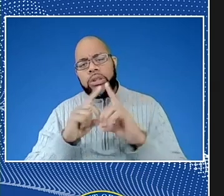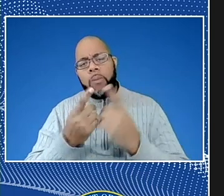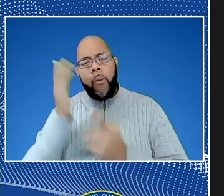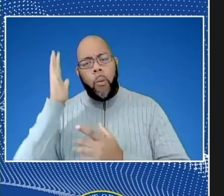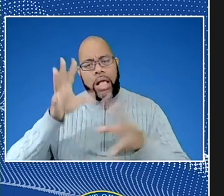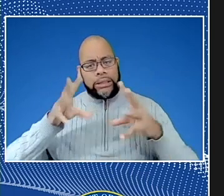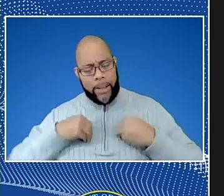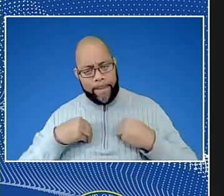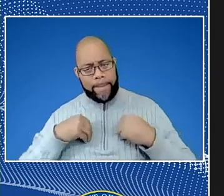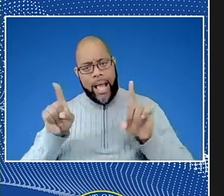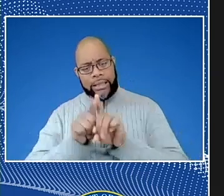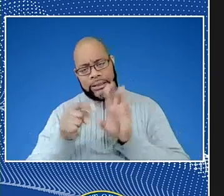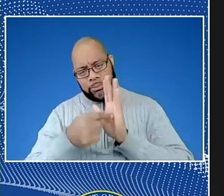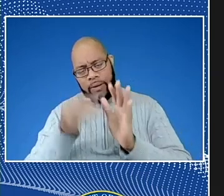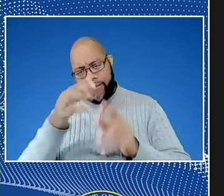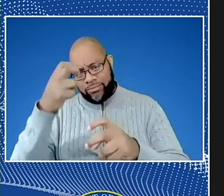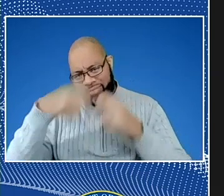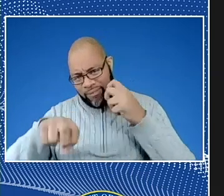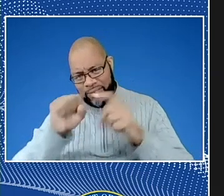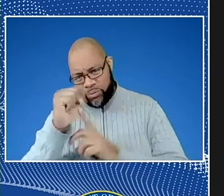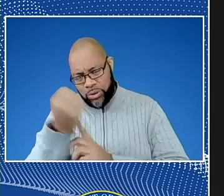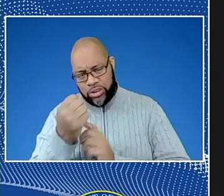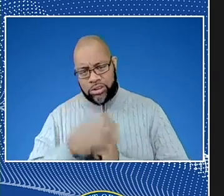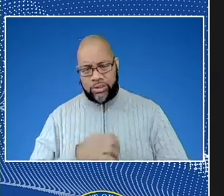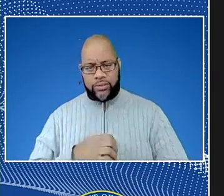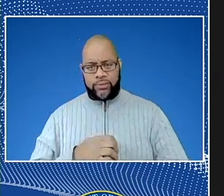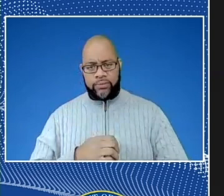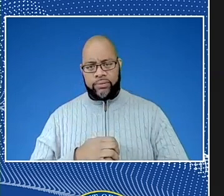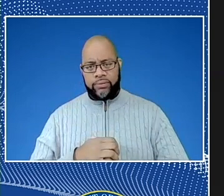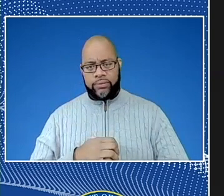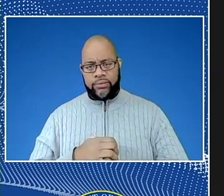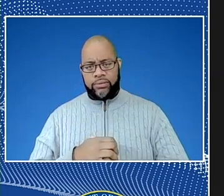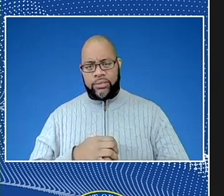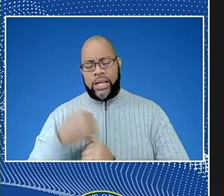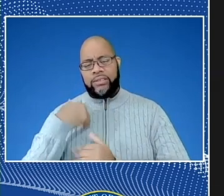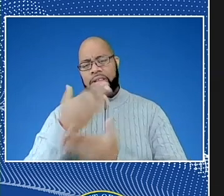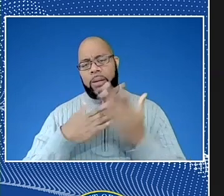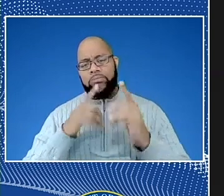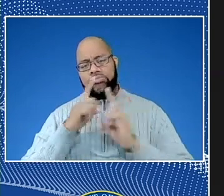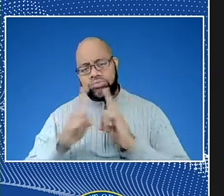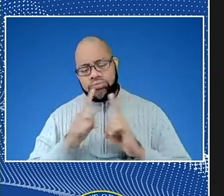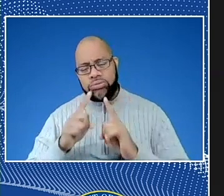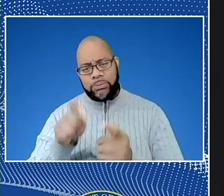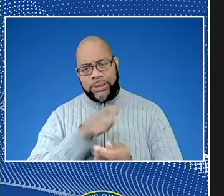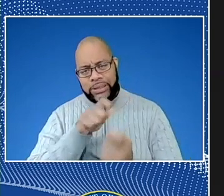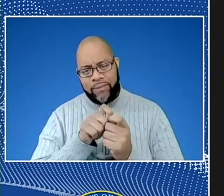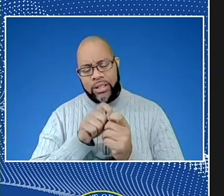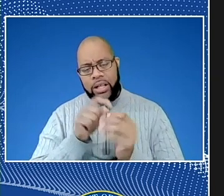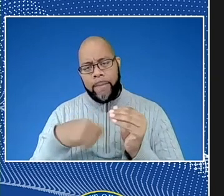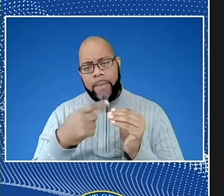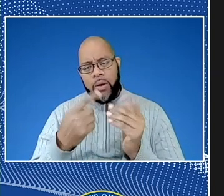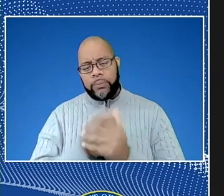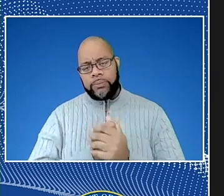demonstration of hardship. You know, there were some conversations specifically about, you know, forms that